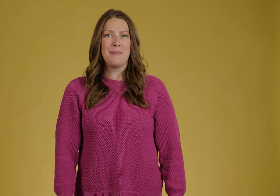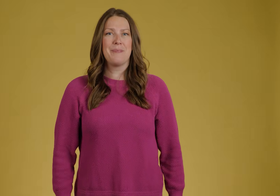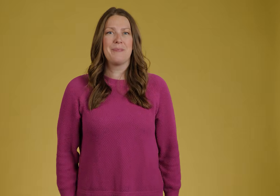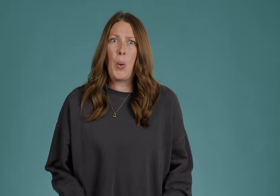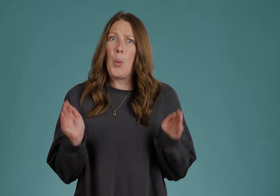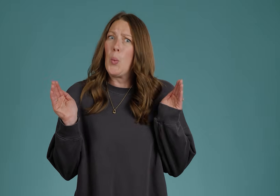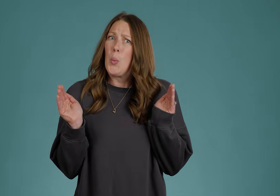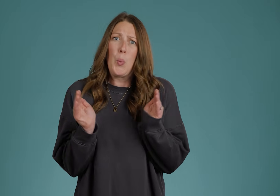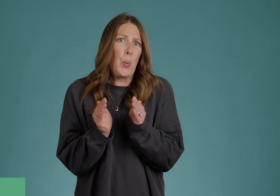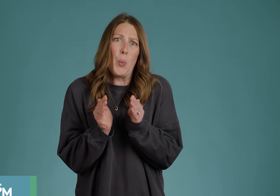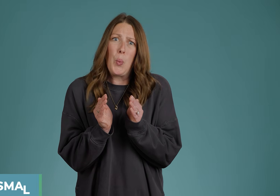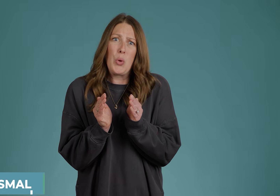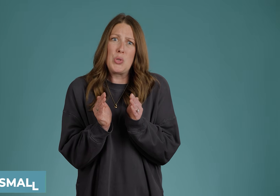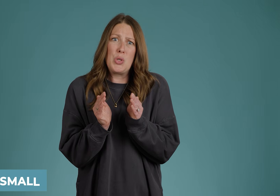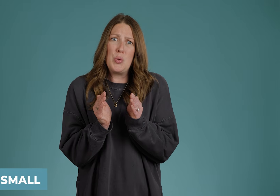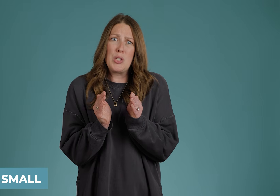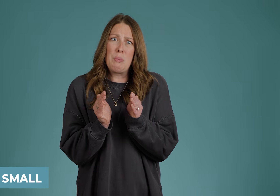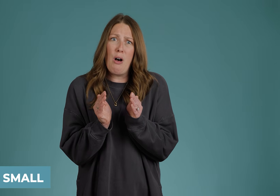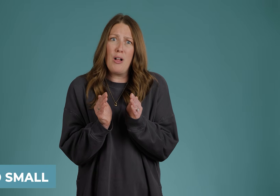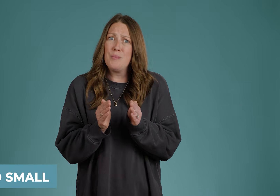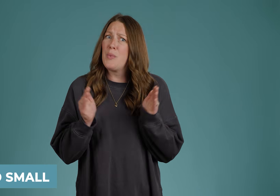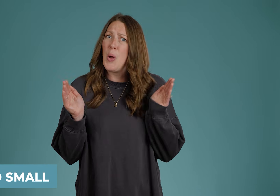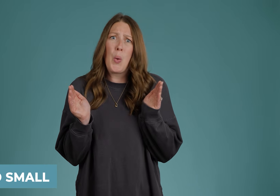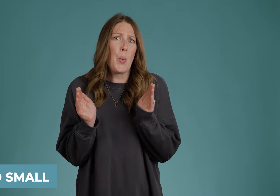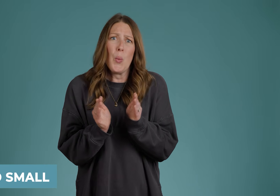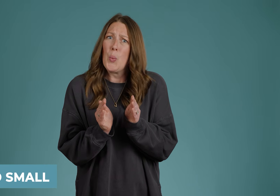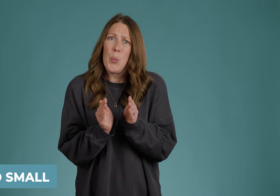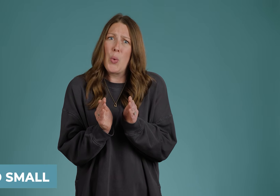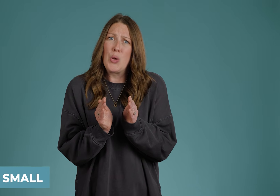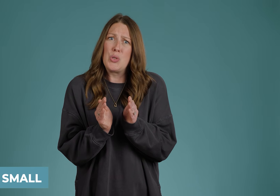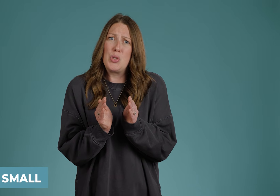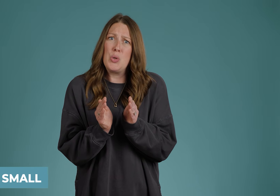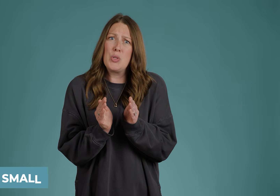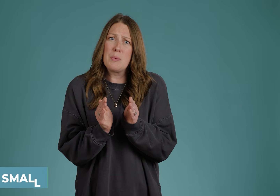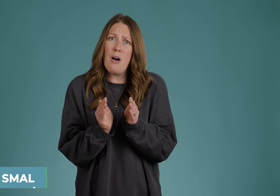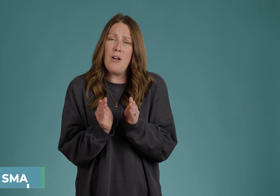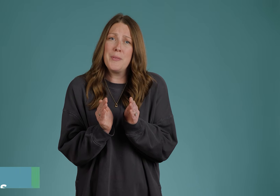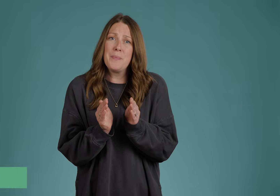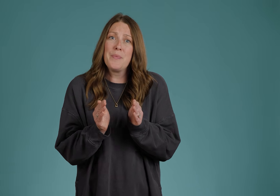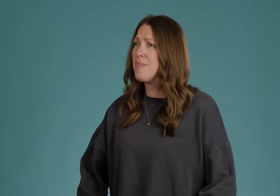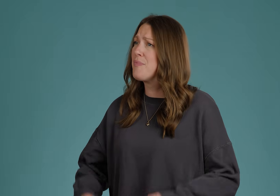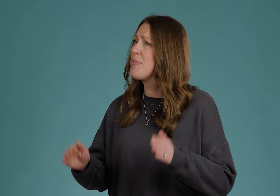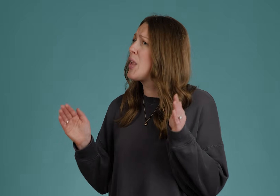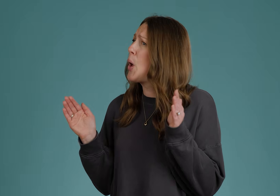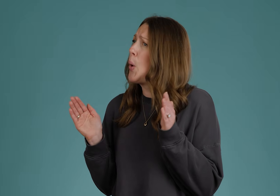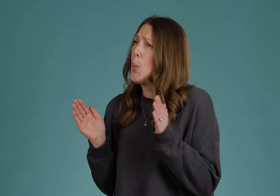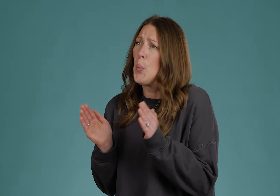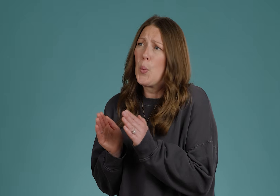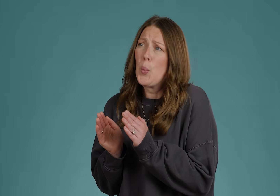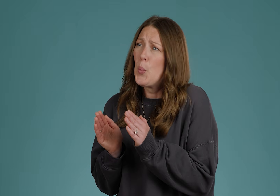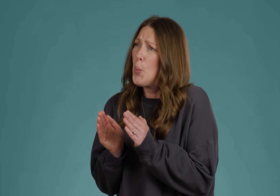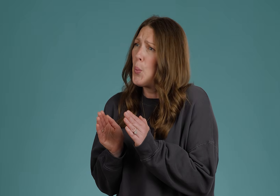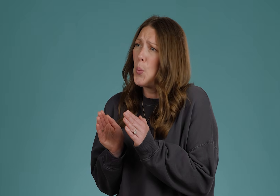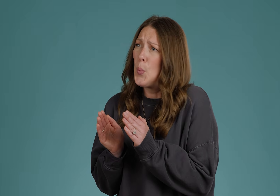Too small. You're doing the sign small,